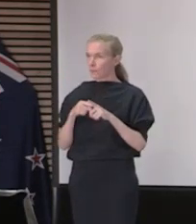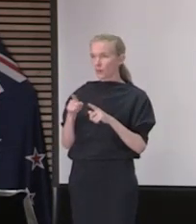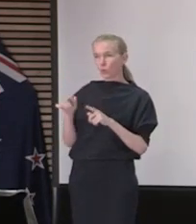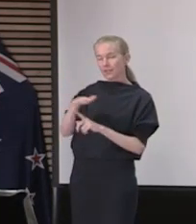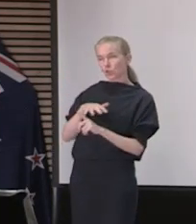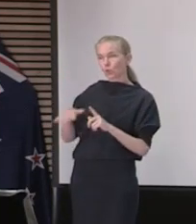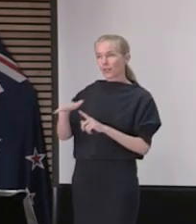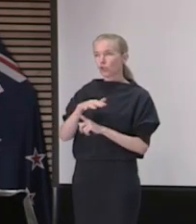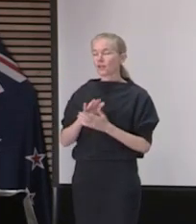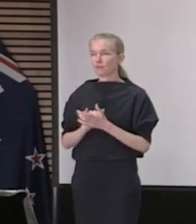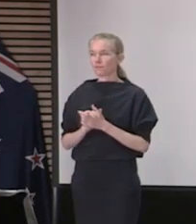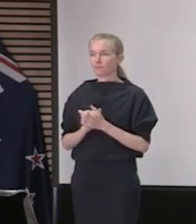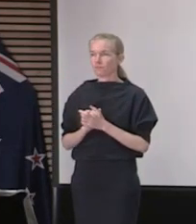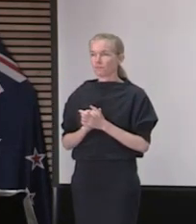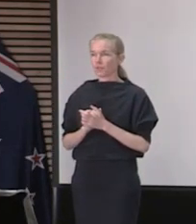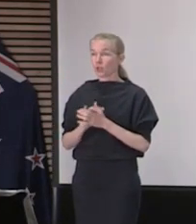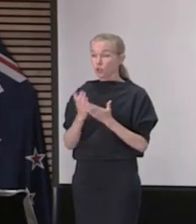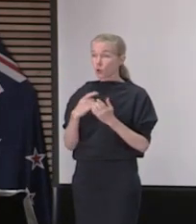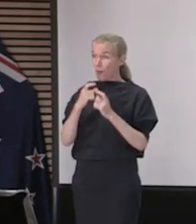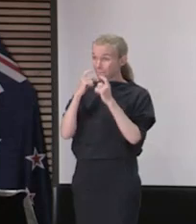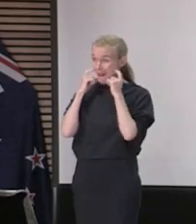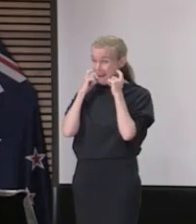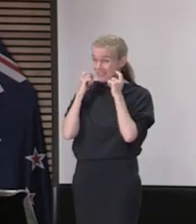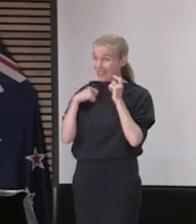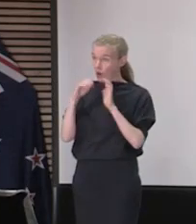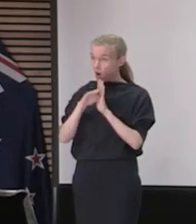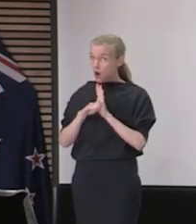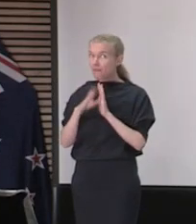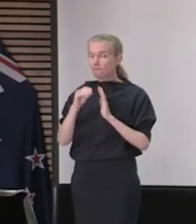And likewise, it's consistent with theadvice from the WHO, and thatincludes the advice